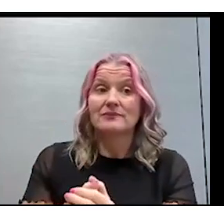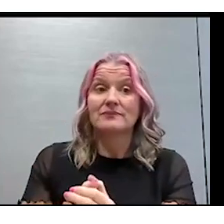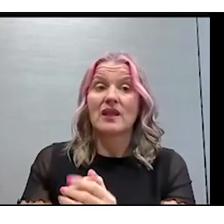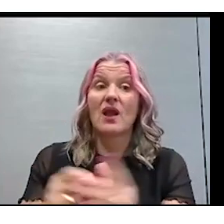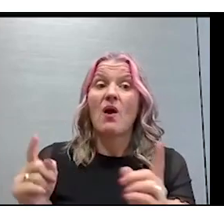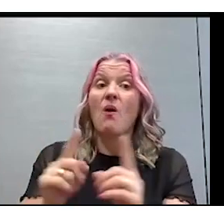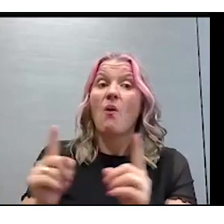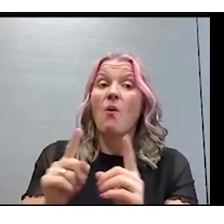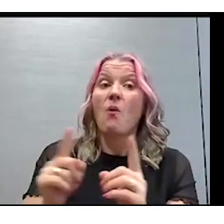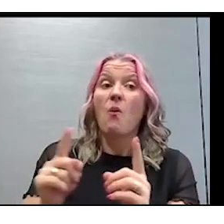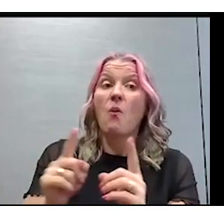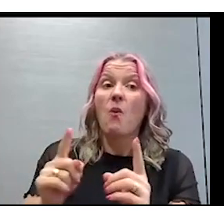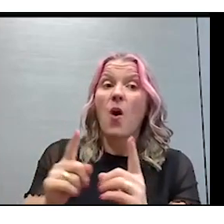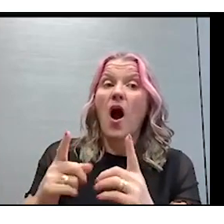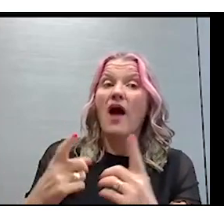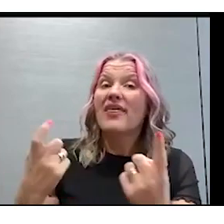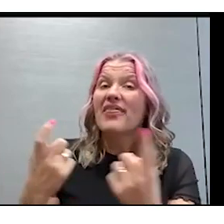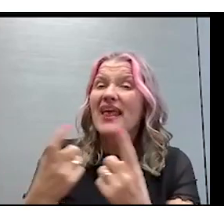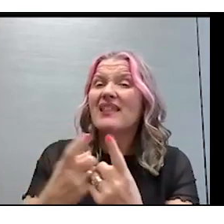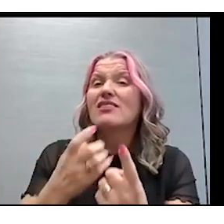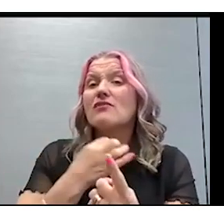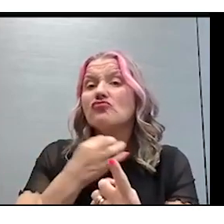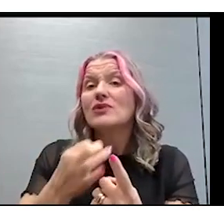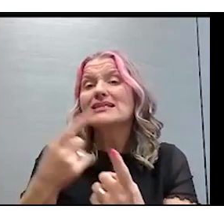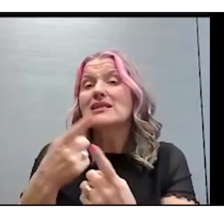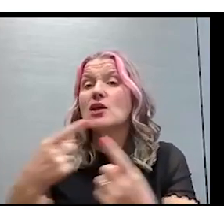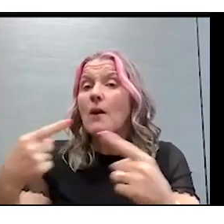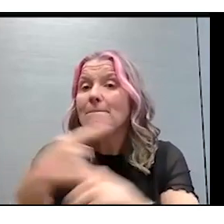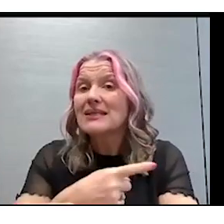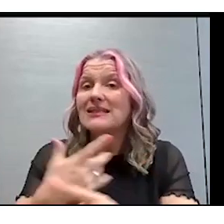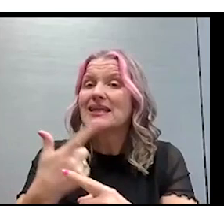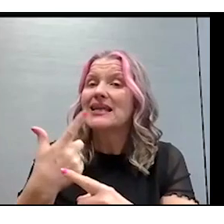type of risk that you bite might be missing? And how can you use system messages